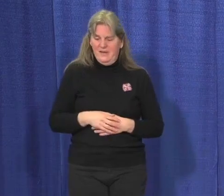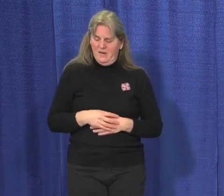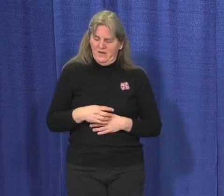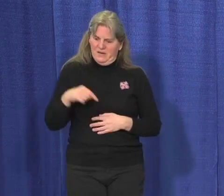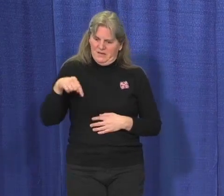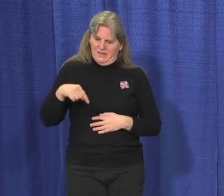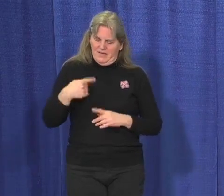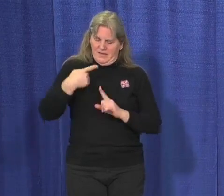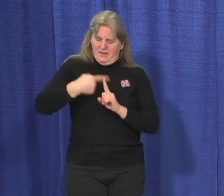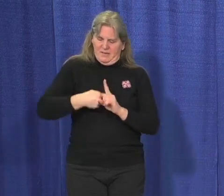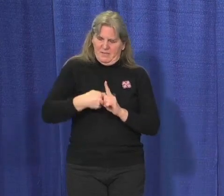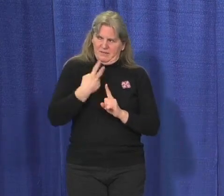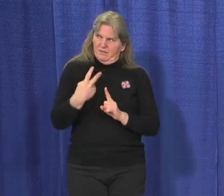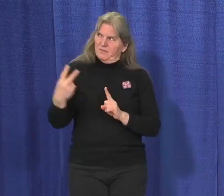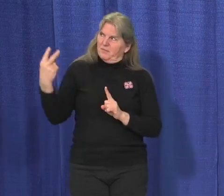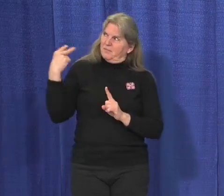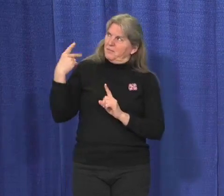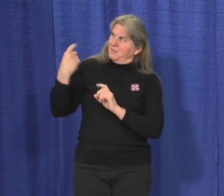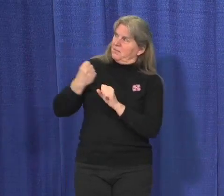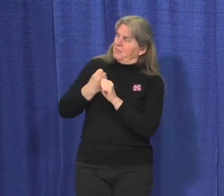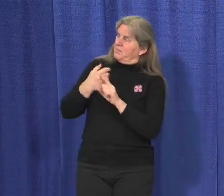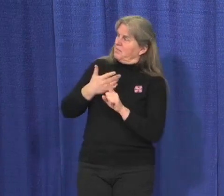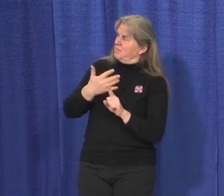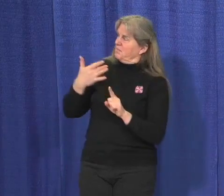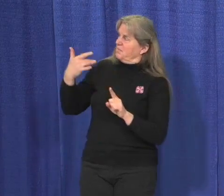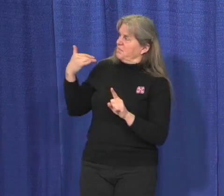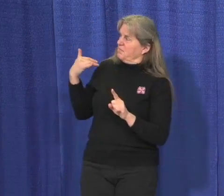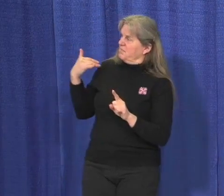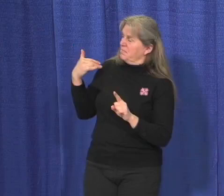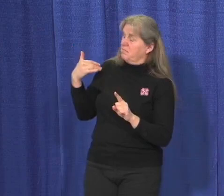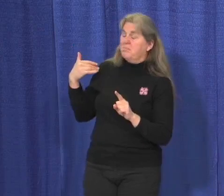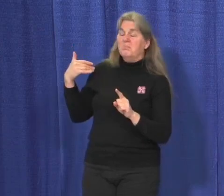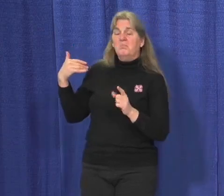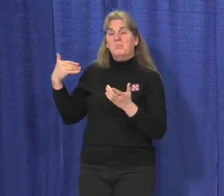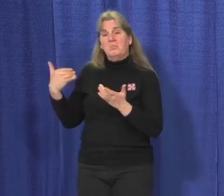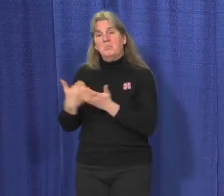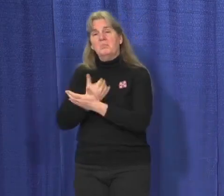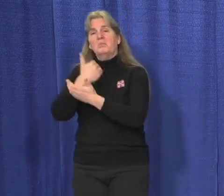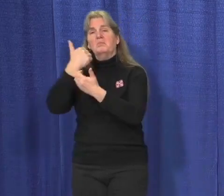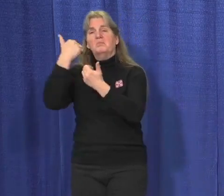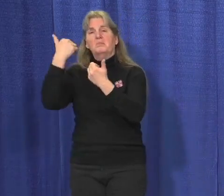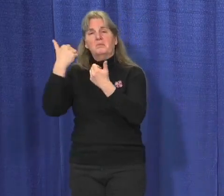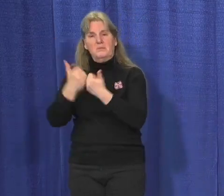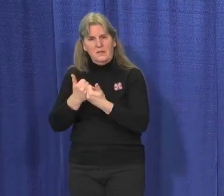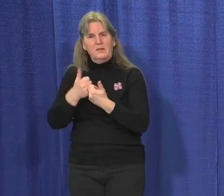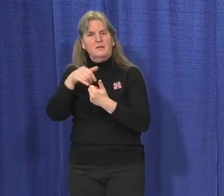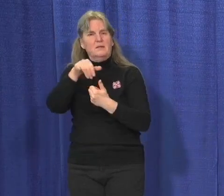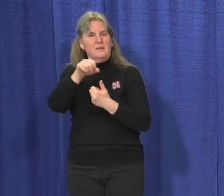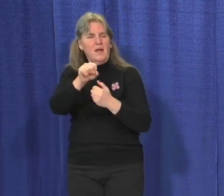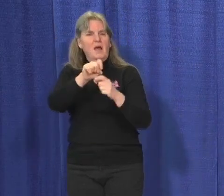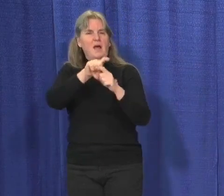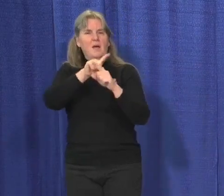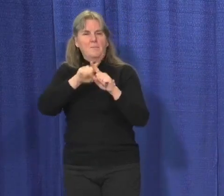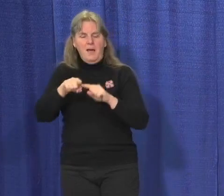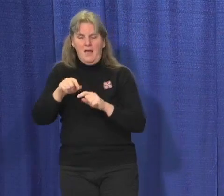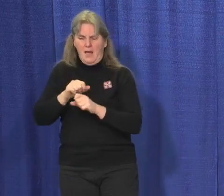this is a month of anniversaries. Looking a year back, we have new challenges but we know this